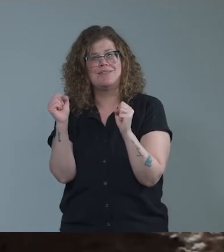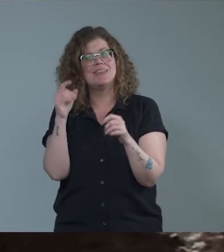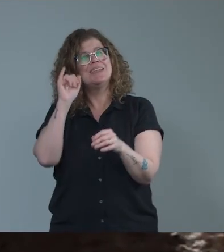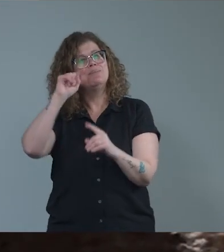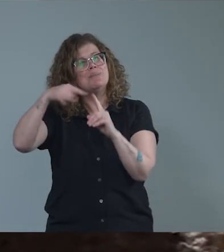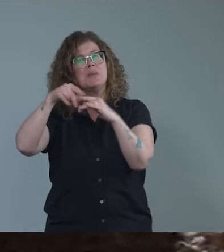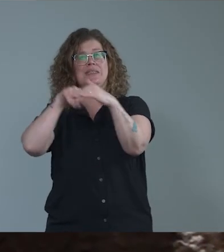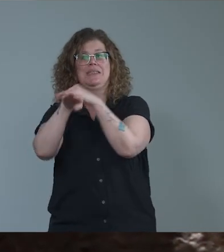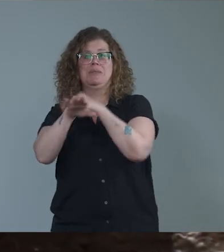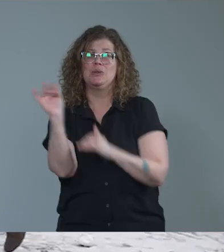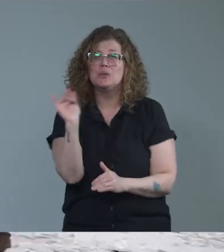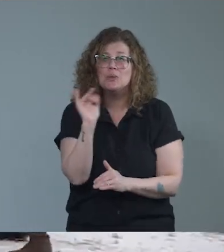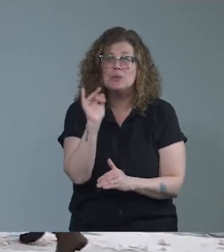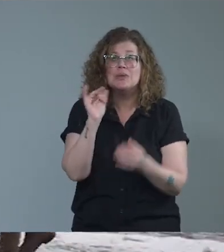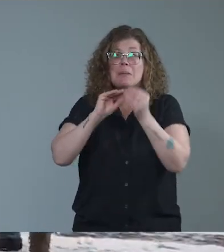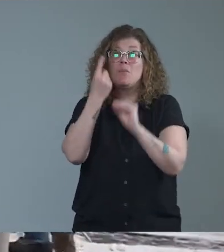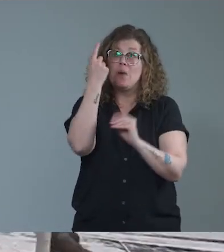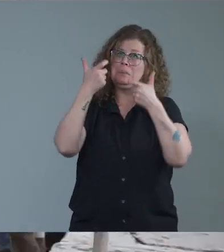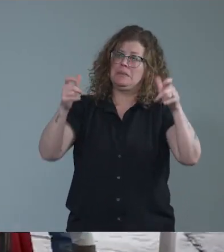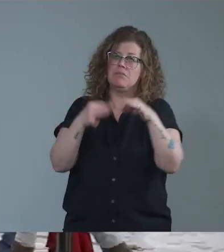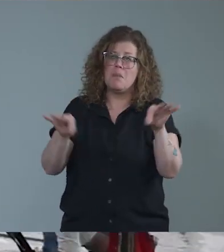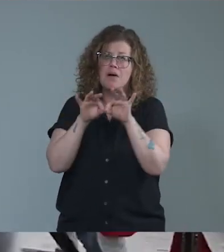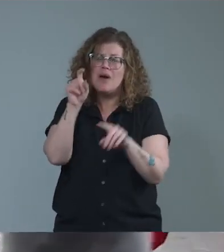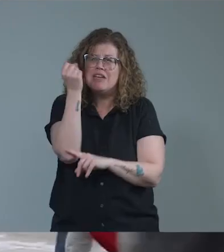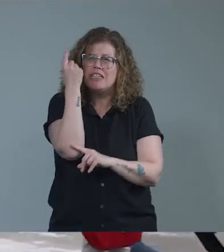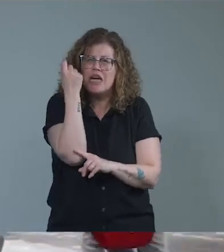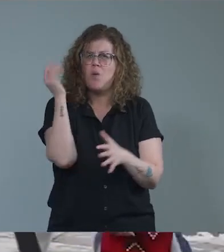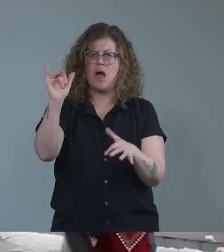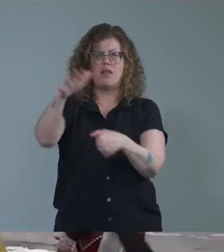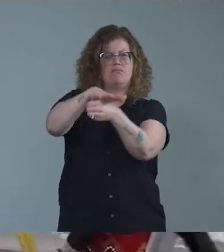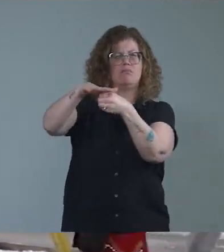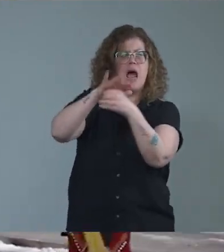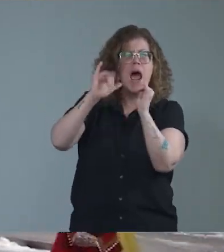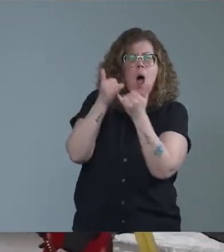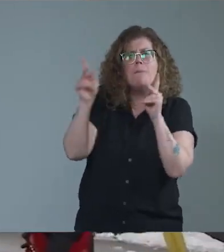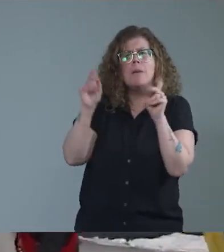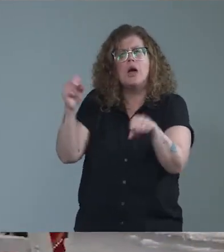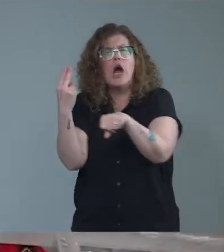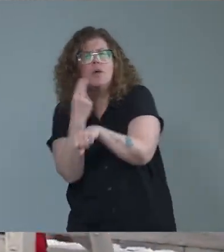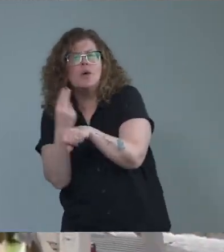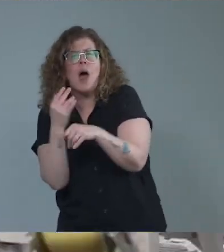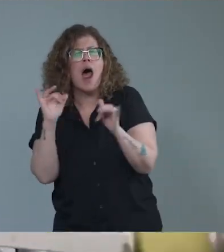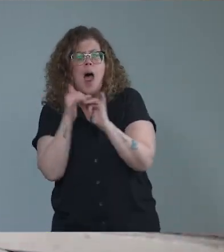elements. And there's so many different factors and and not even just health and safety, but accessibility as well is a big one.